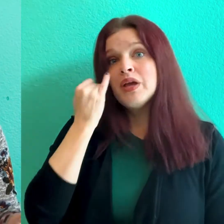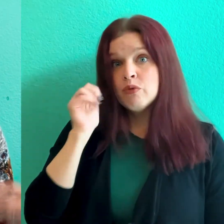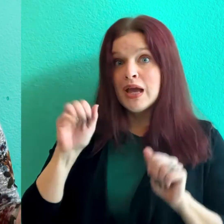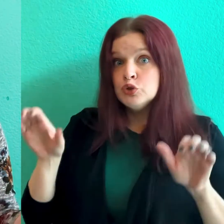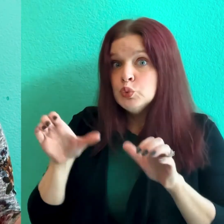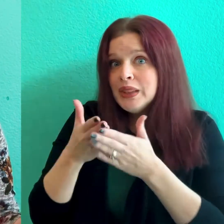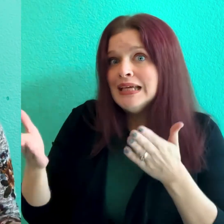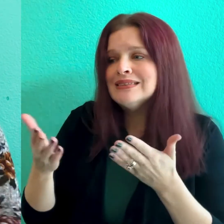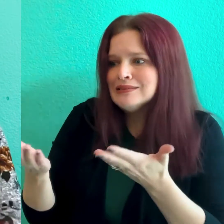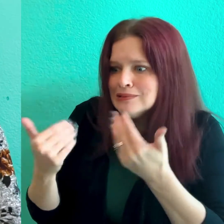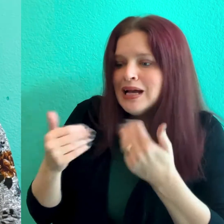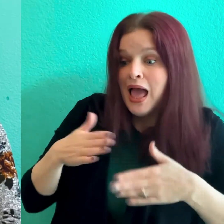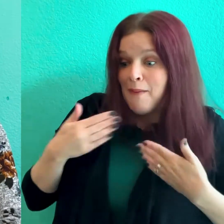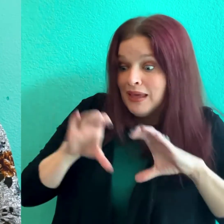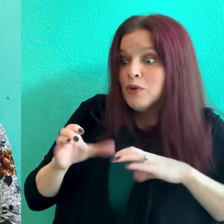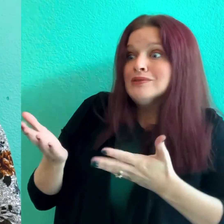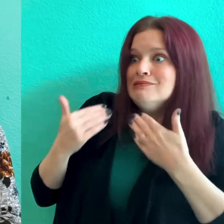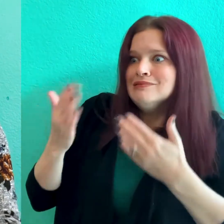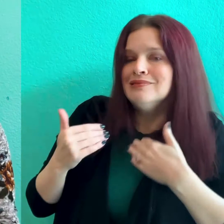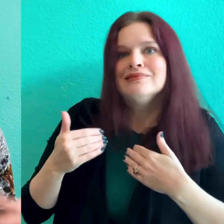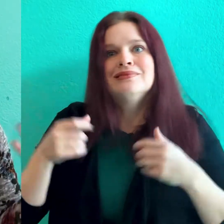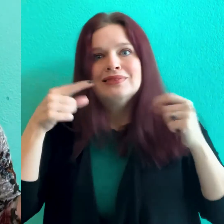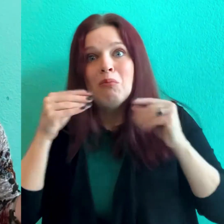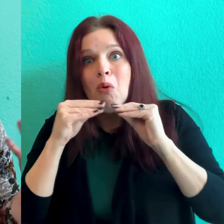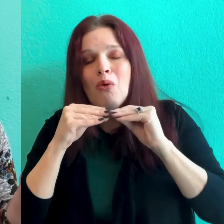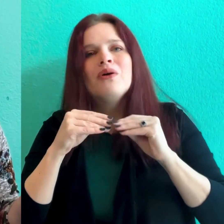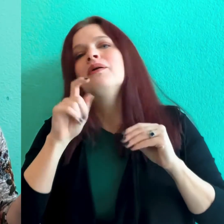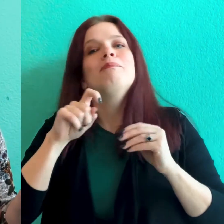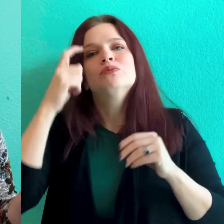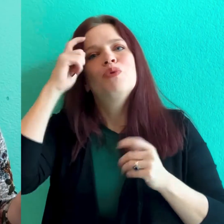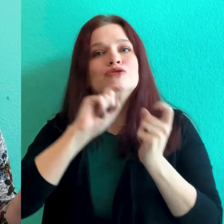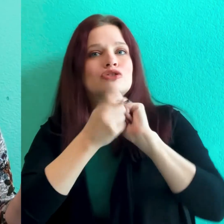So when we're able to integrate activities into our life that brings those happy chemicals into our brains,